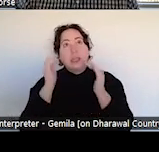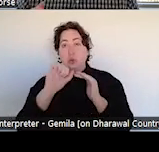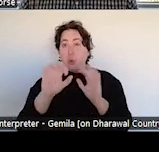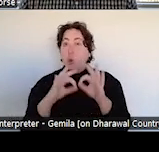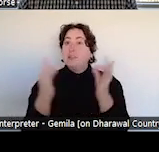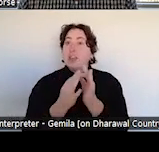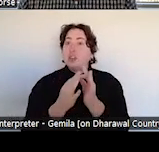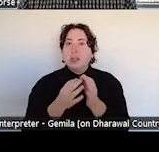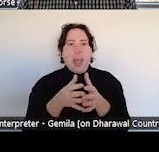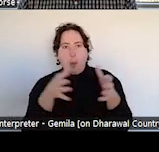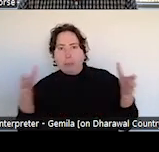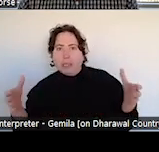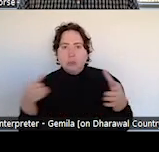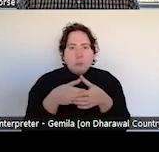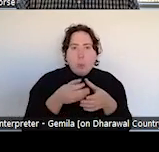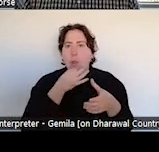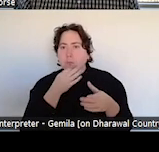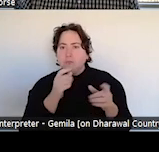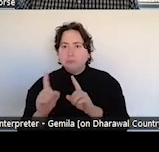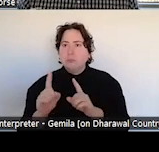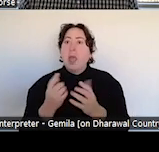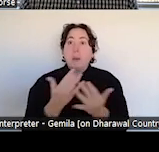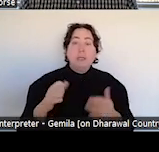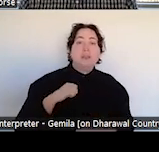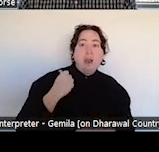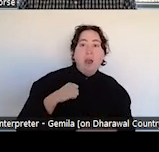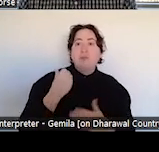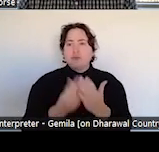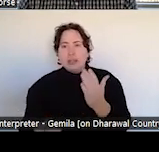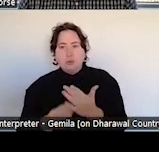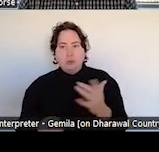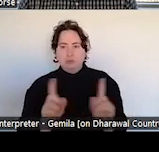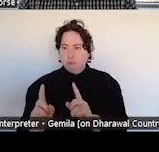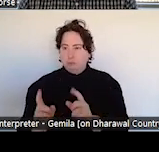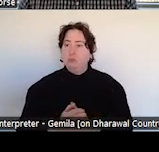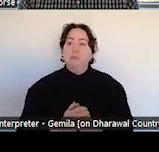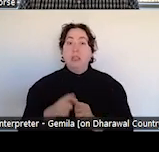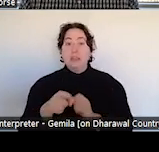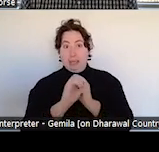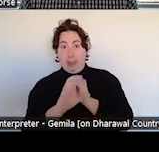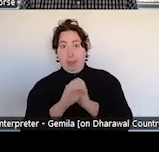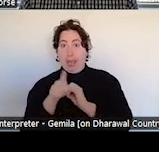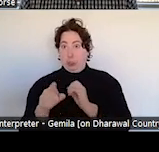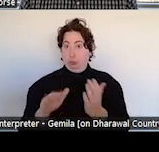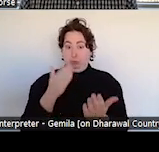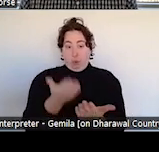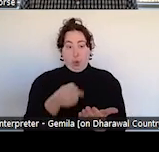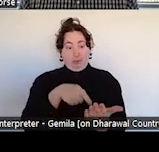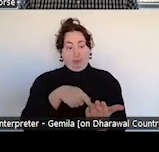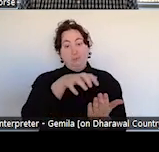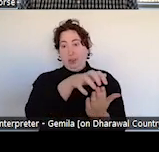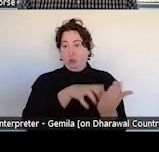the resources you have. It is the campaign you are proposing in your application actually achievable?